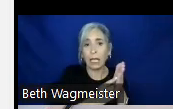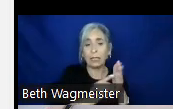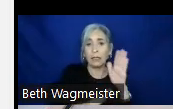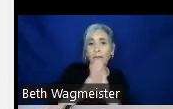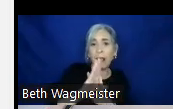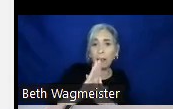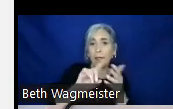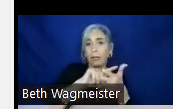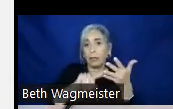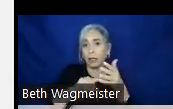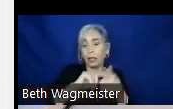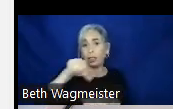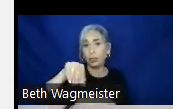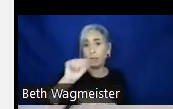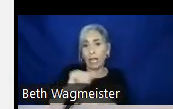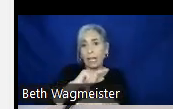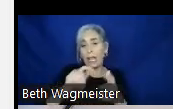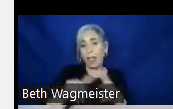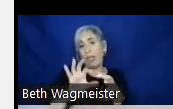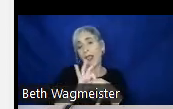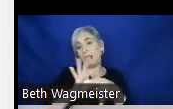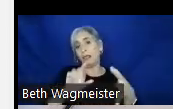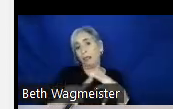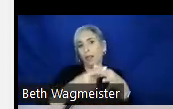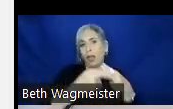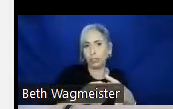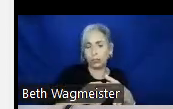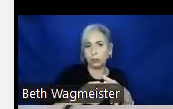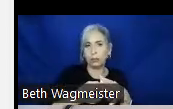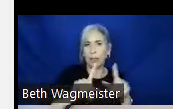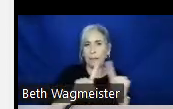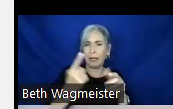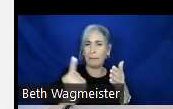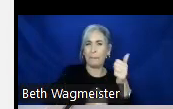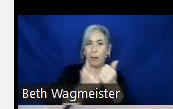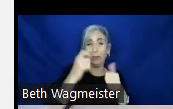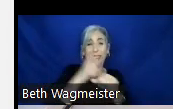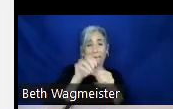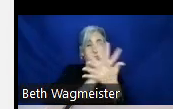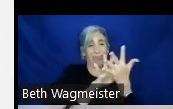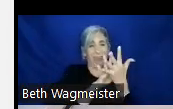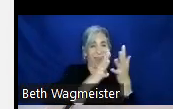launch their thing. In reality, it more often looks a bit messier. If you are agile or work